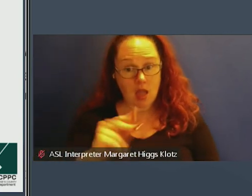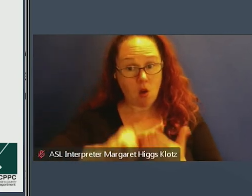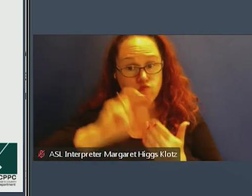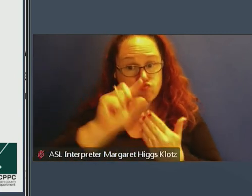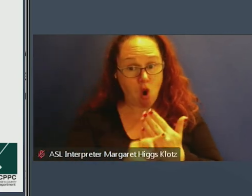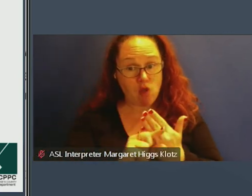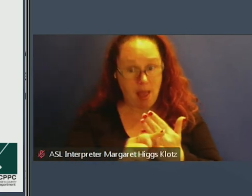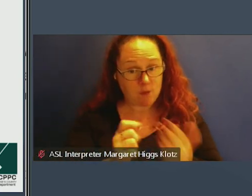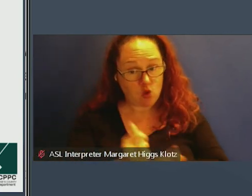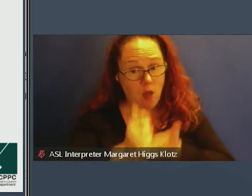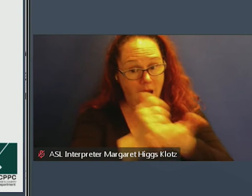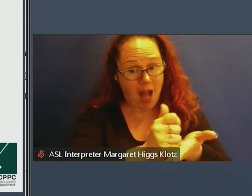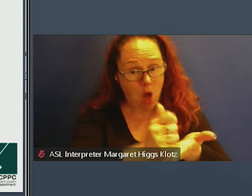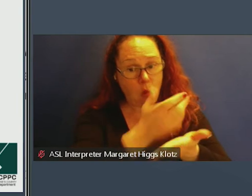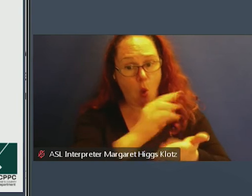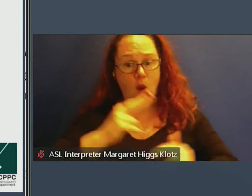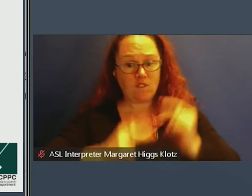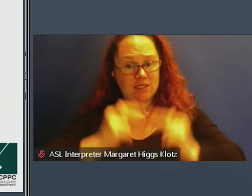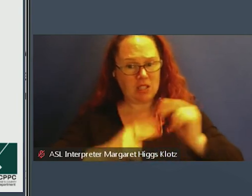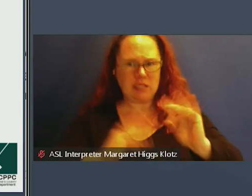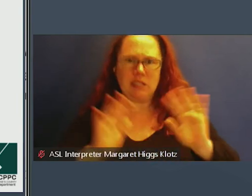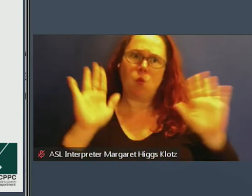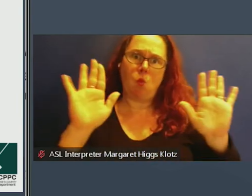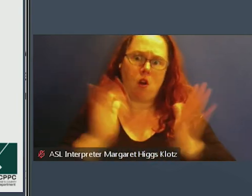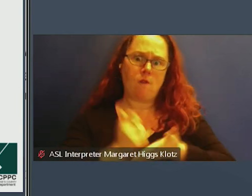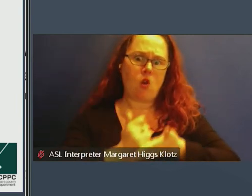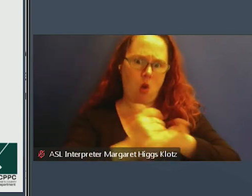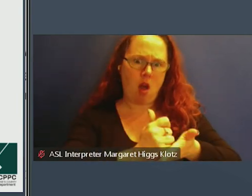to get one on track. You know, it's very, you know, needed. However,